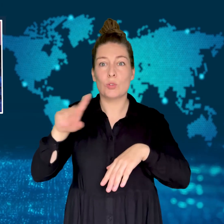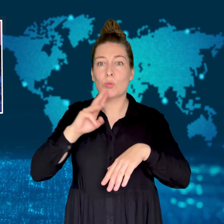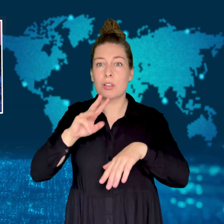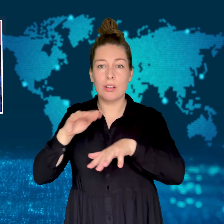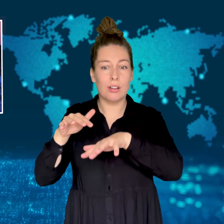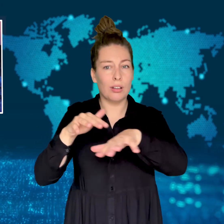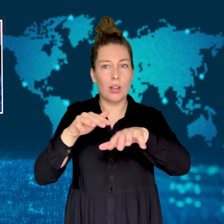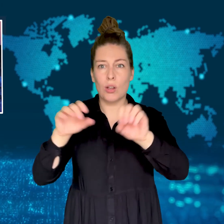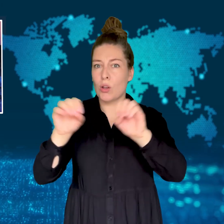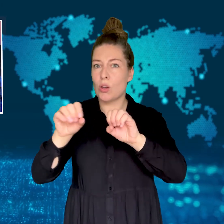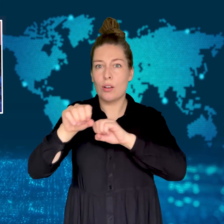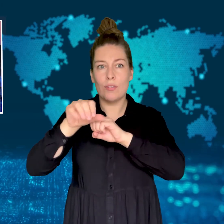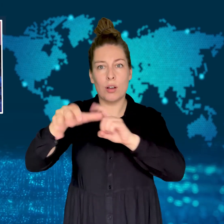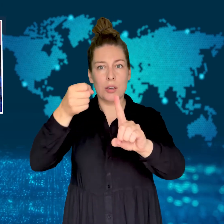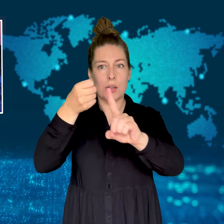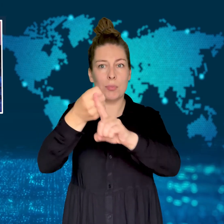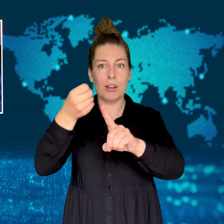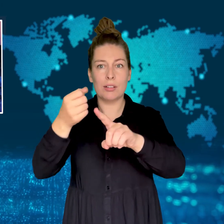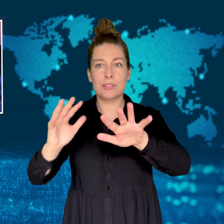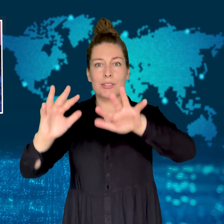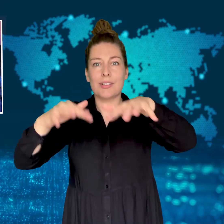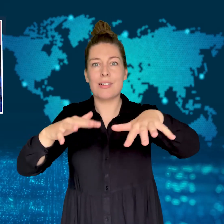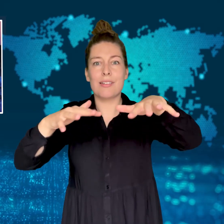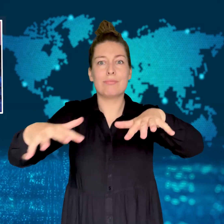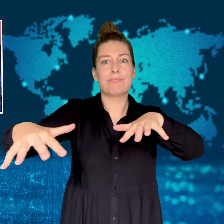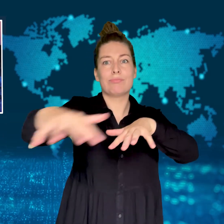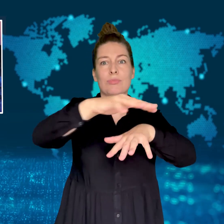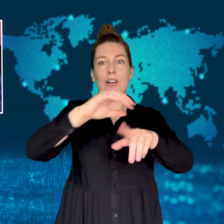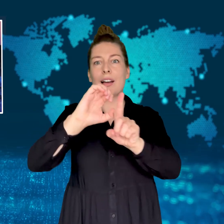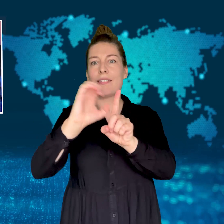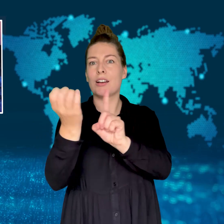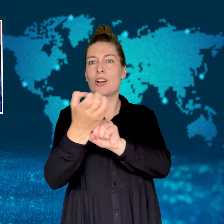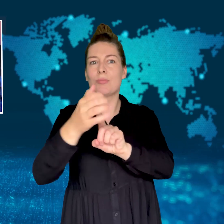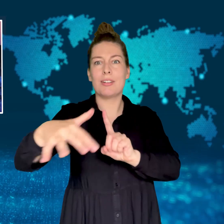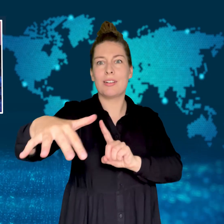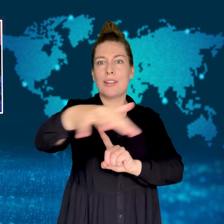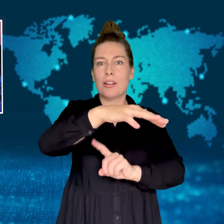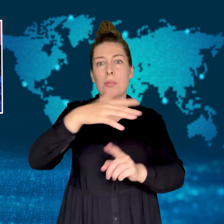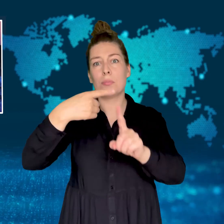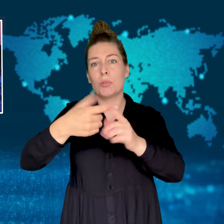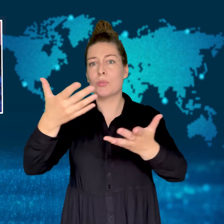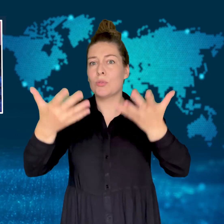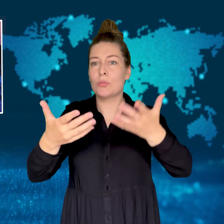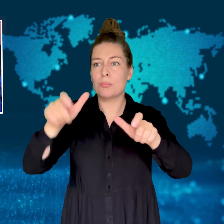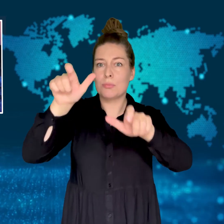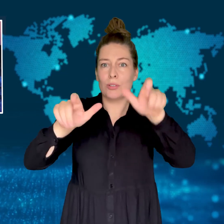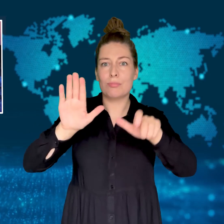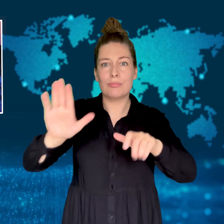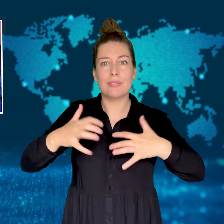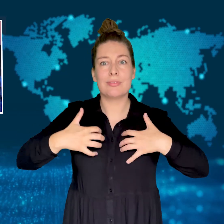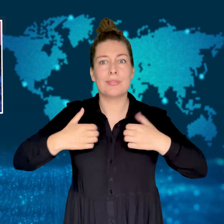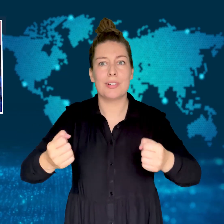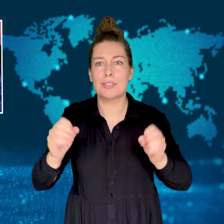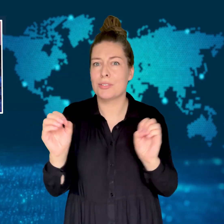Although Japan has said the water does not pose a threat to